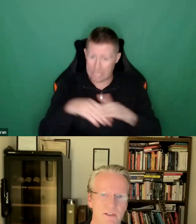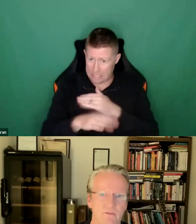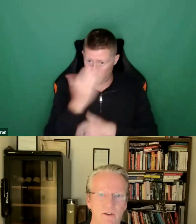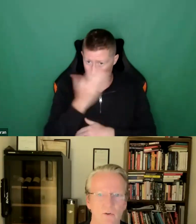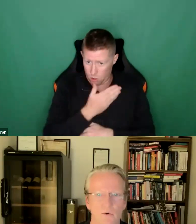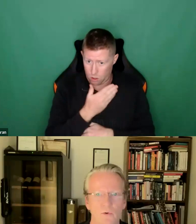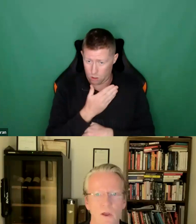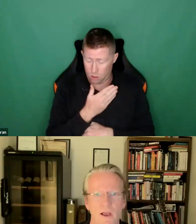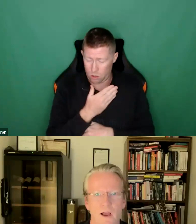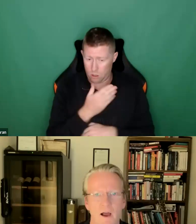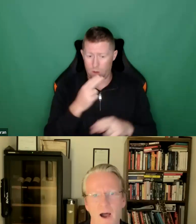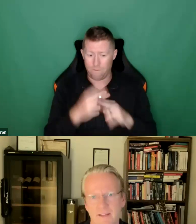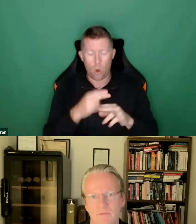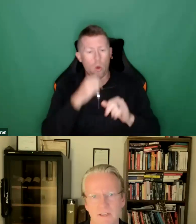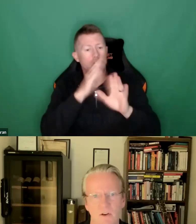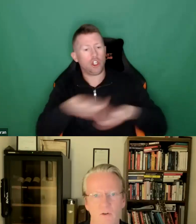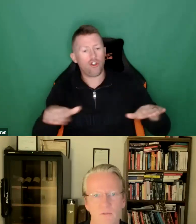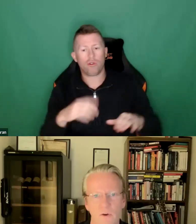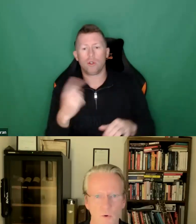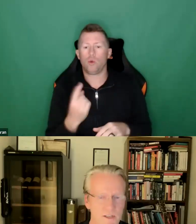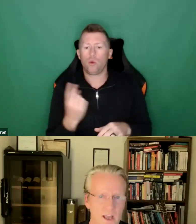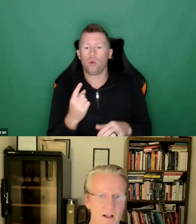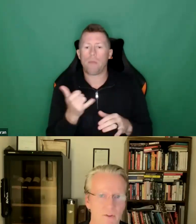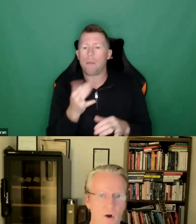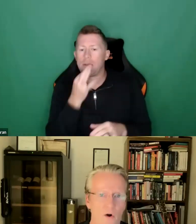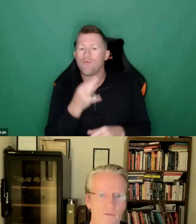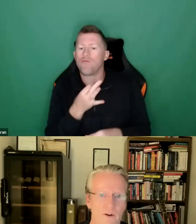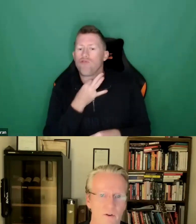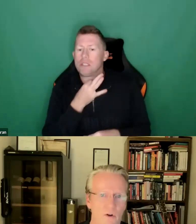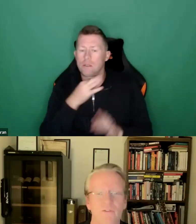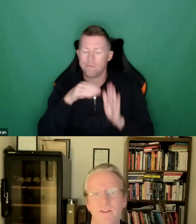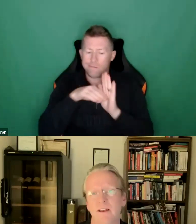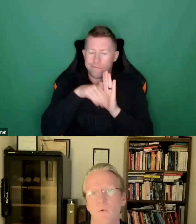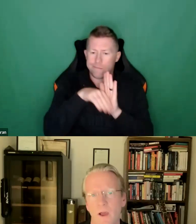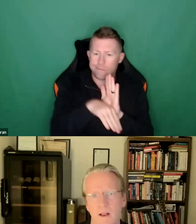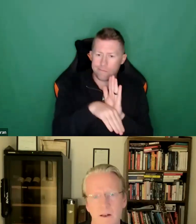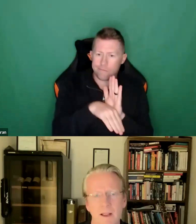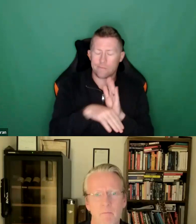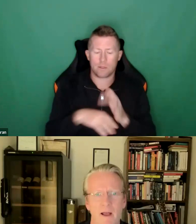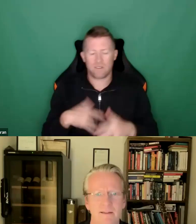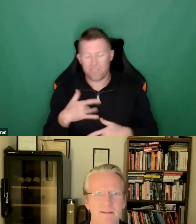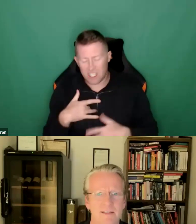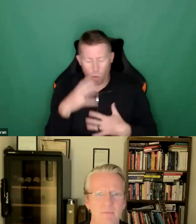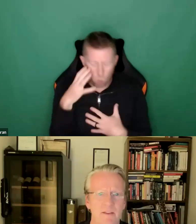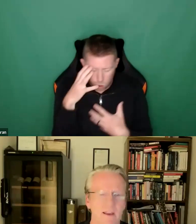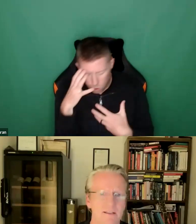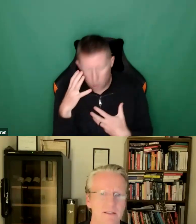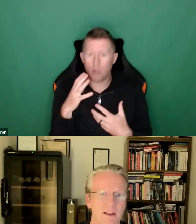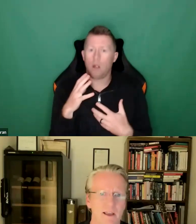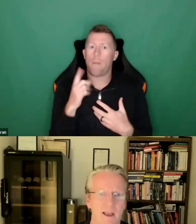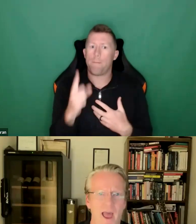are thinking about health and well-being not only things that we make available in schools for those children who are at risk